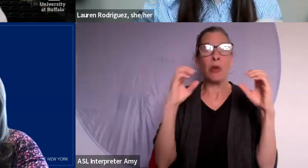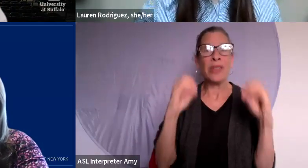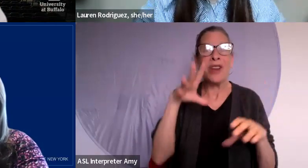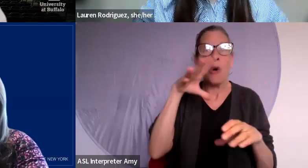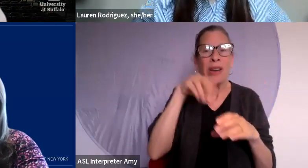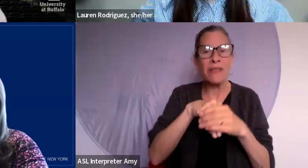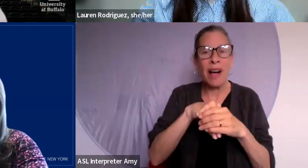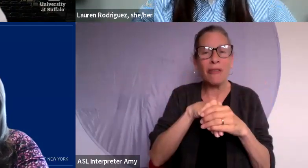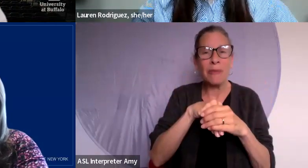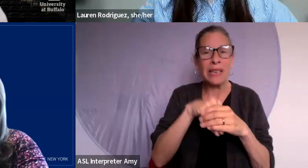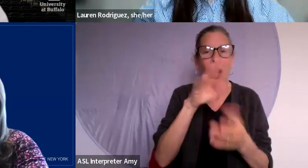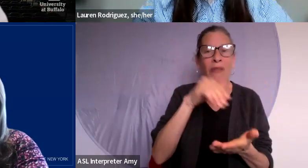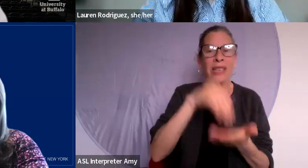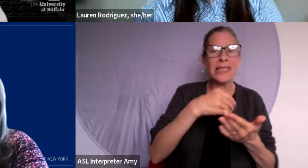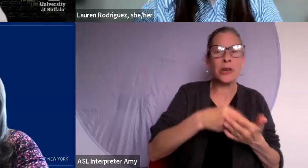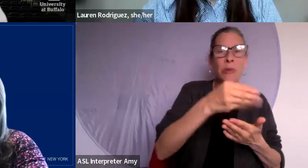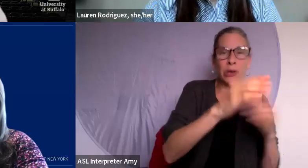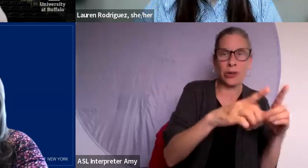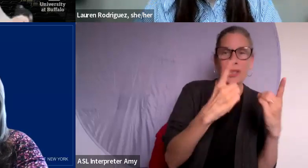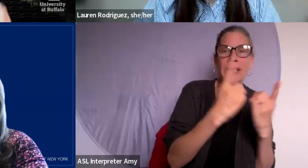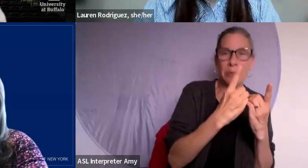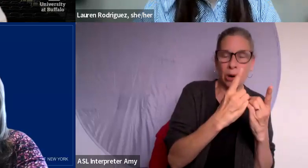central procurement office. So when you look at just the scope